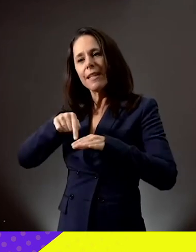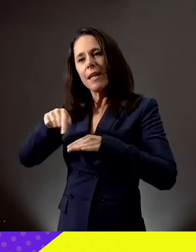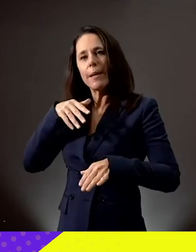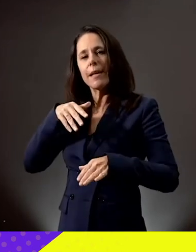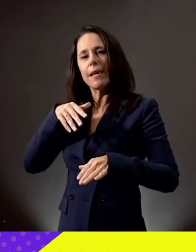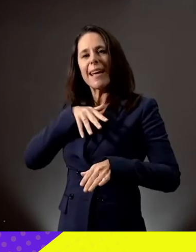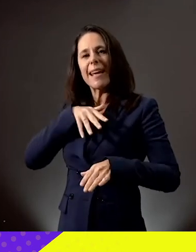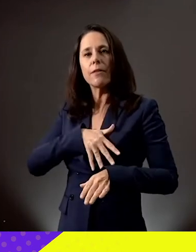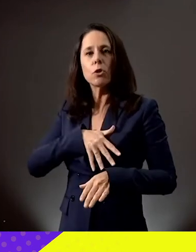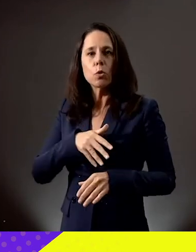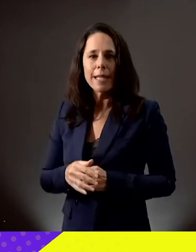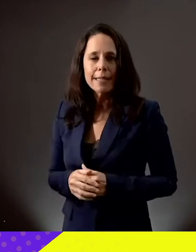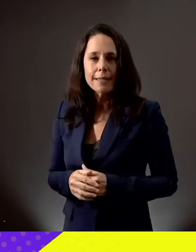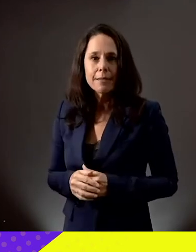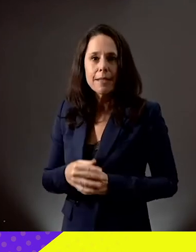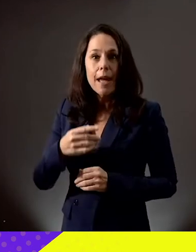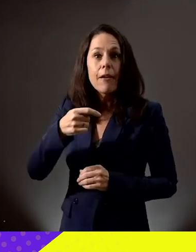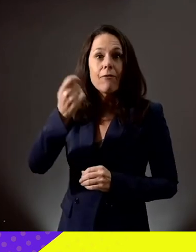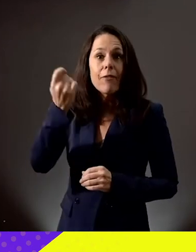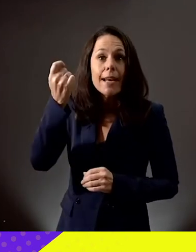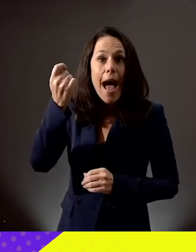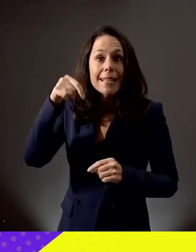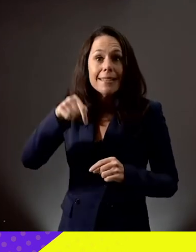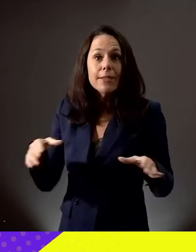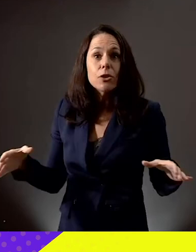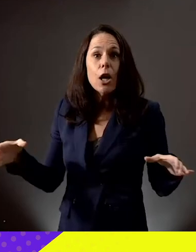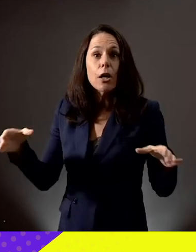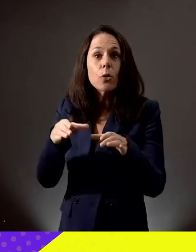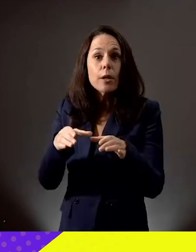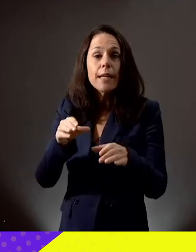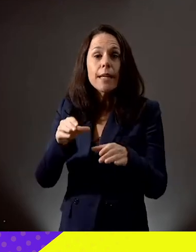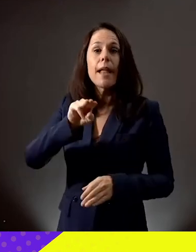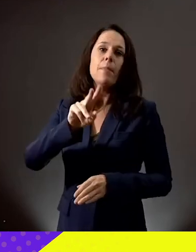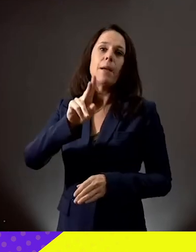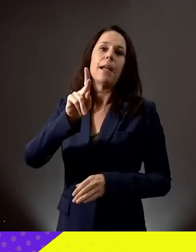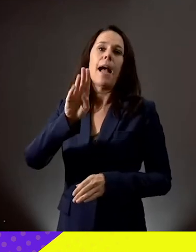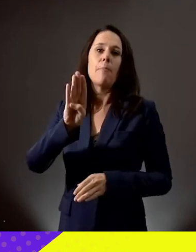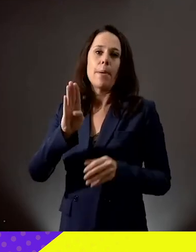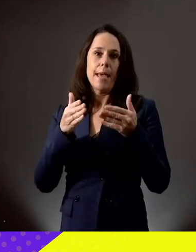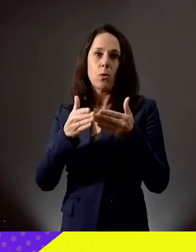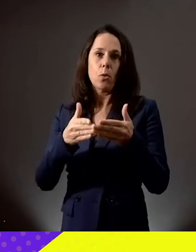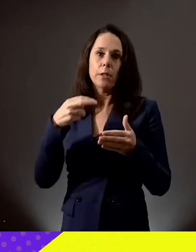And the winner in this category is MKB Rotterdam-Rijnmond with the jobs garden.